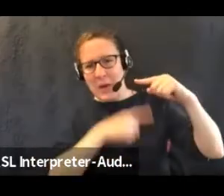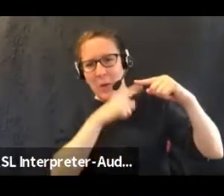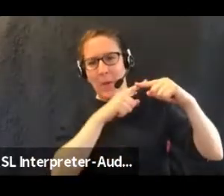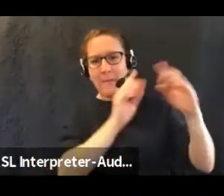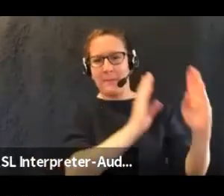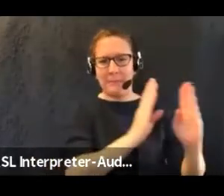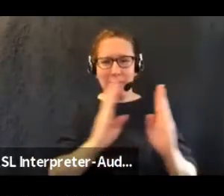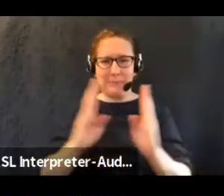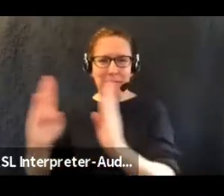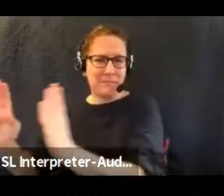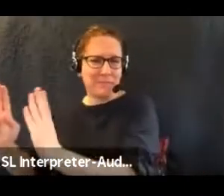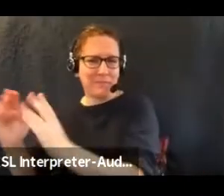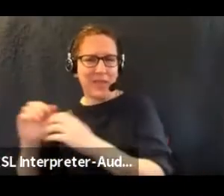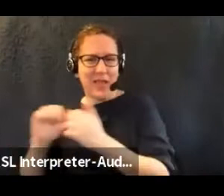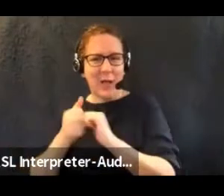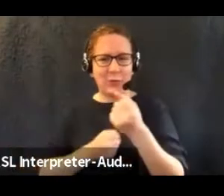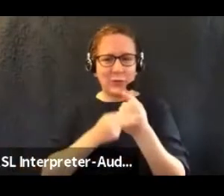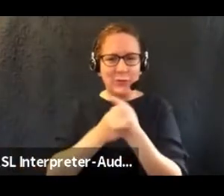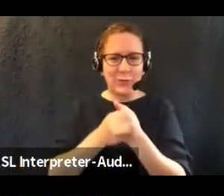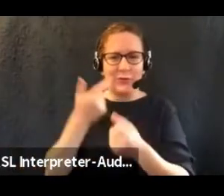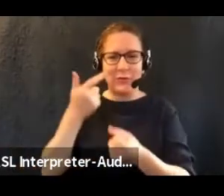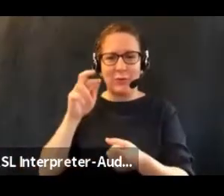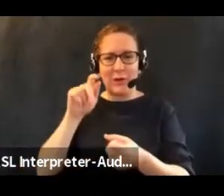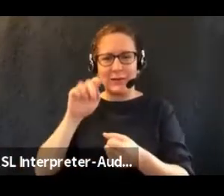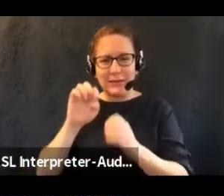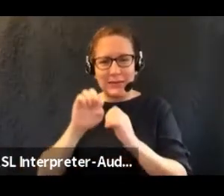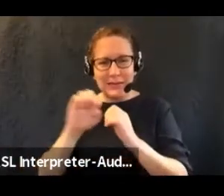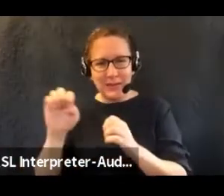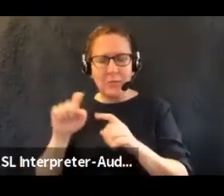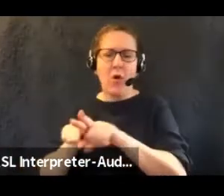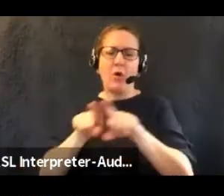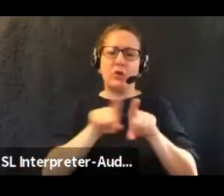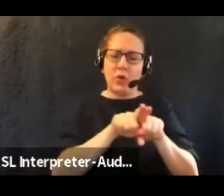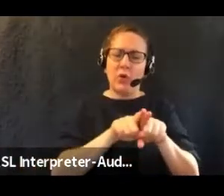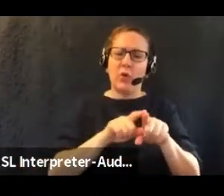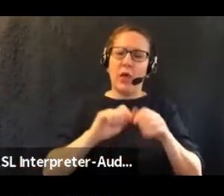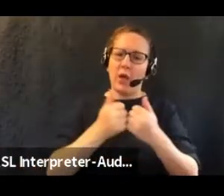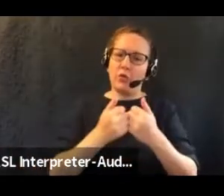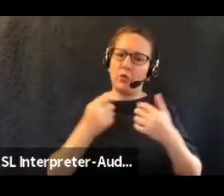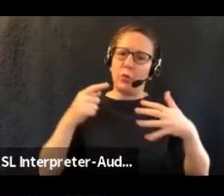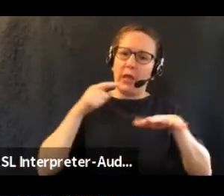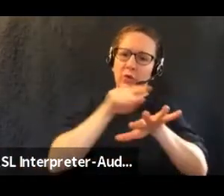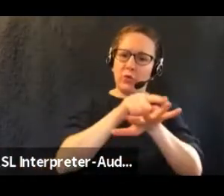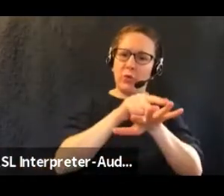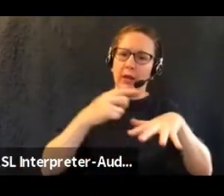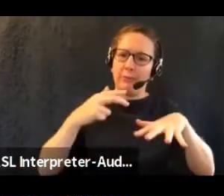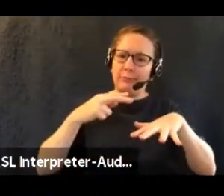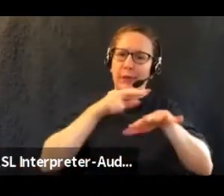at ways that we can make sure that they're integrated into their grant experiences and